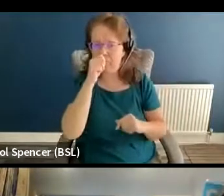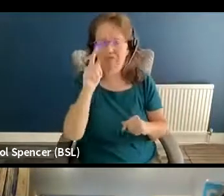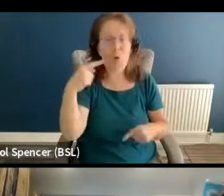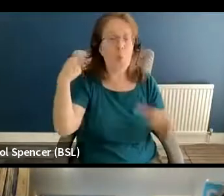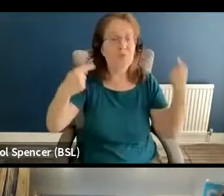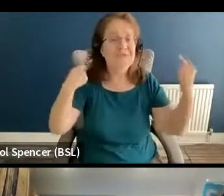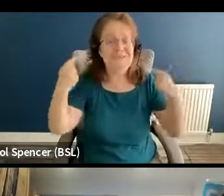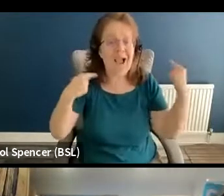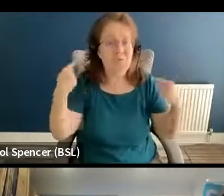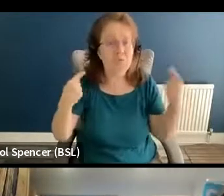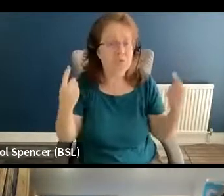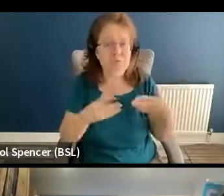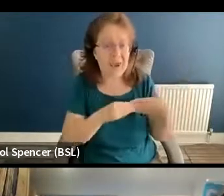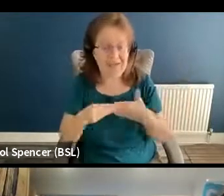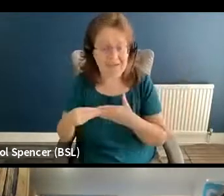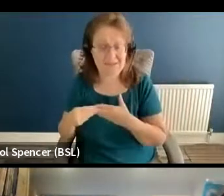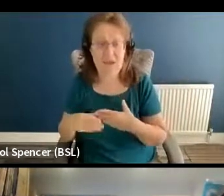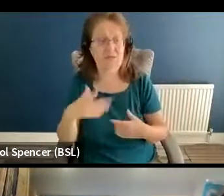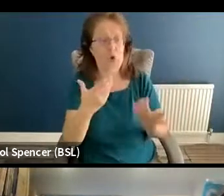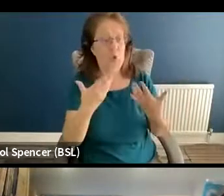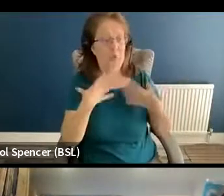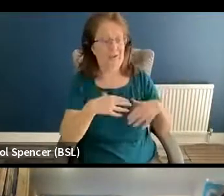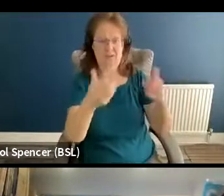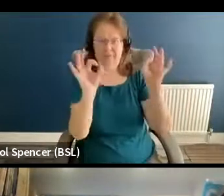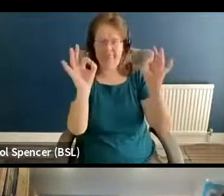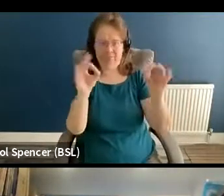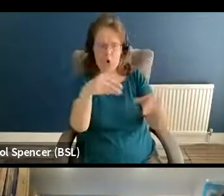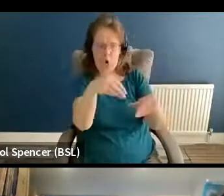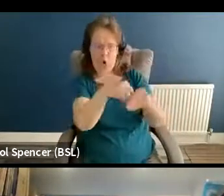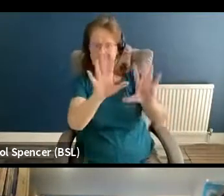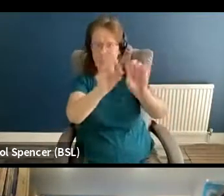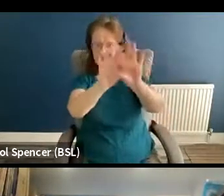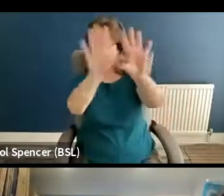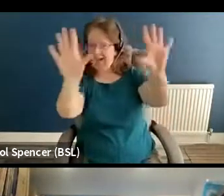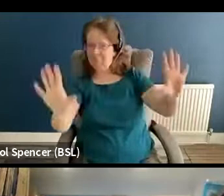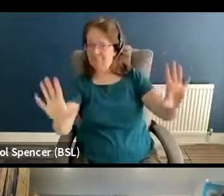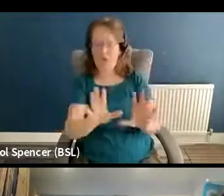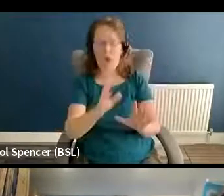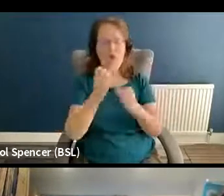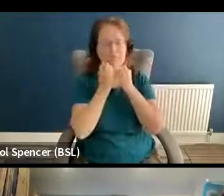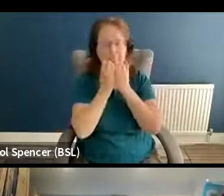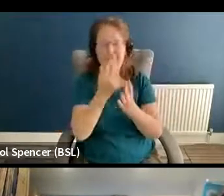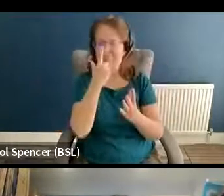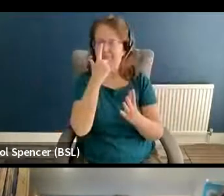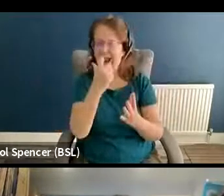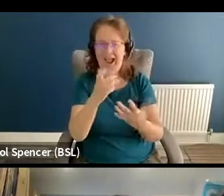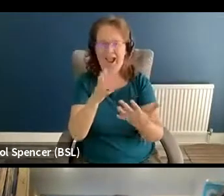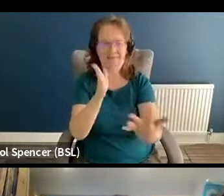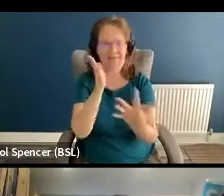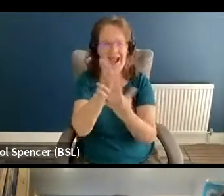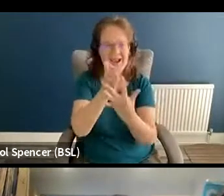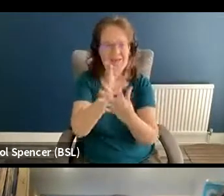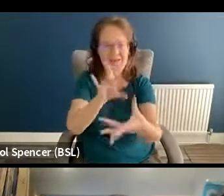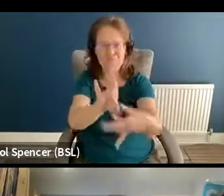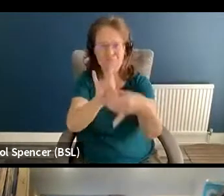So creating good content like that's truly accessible and engaging without excluding anyone